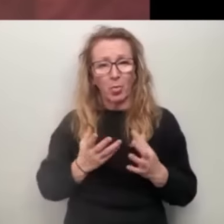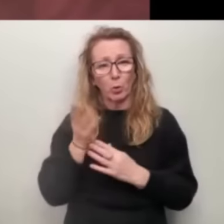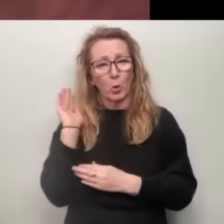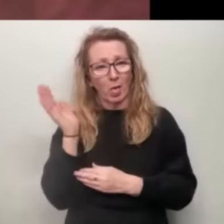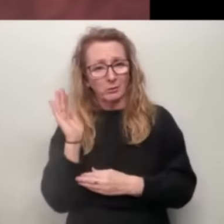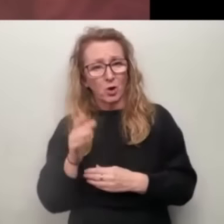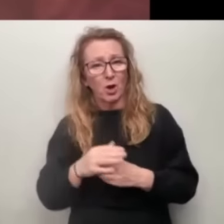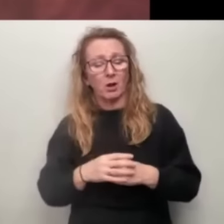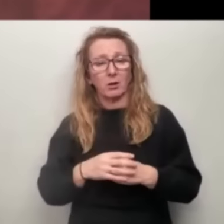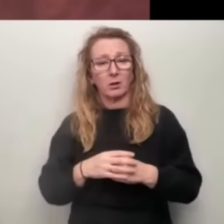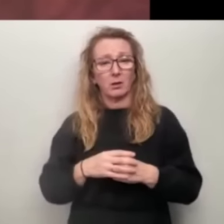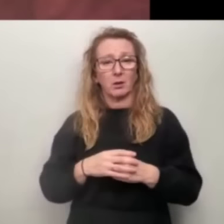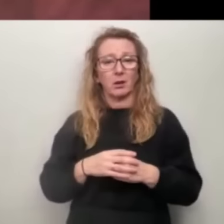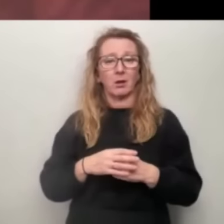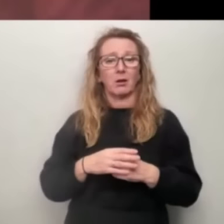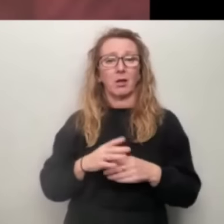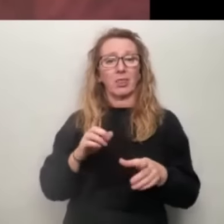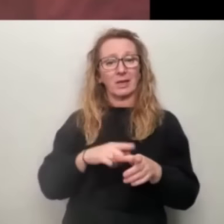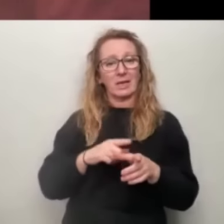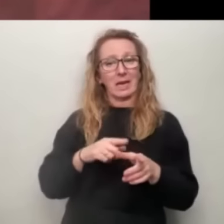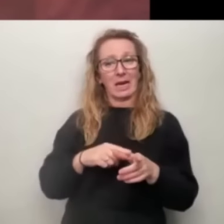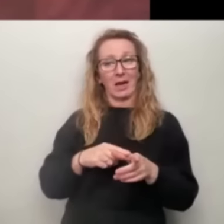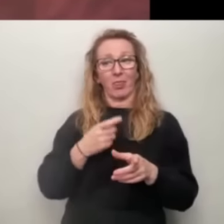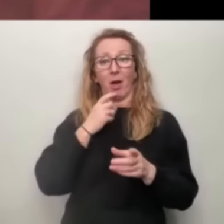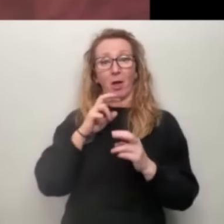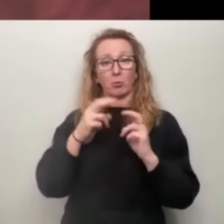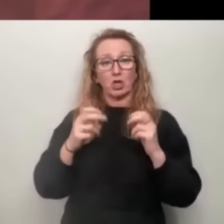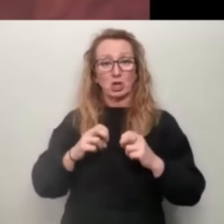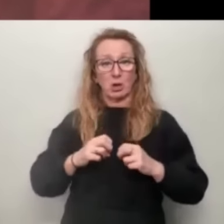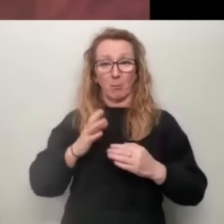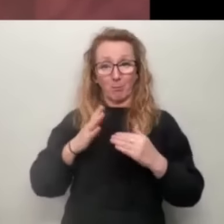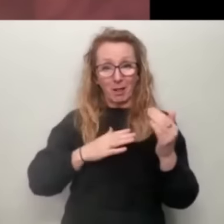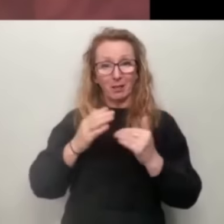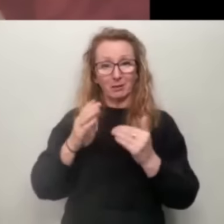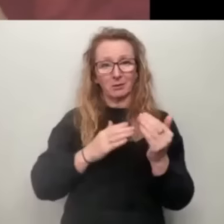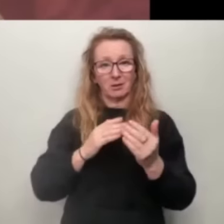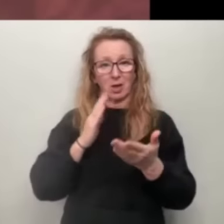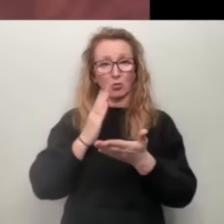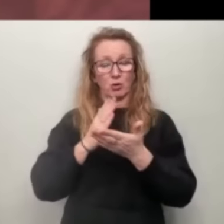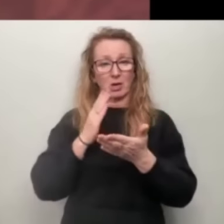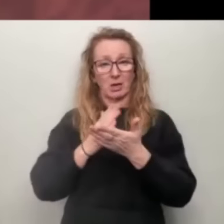The milieu that gave rise to the Iron Bridge and ultimately to the world we live in today